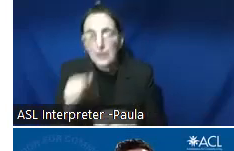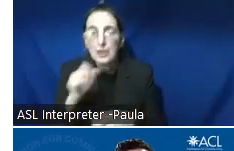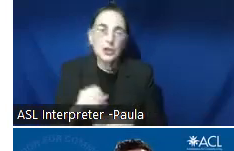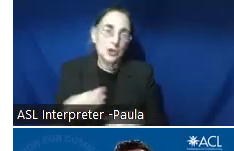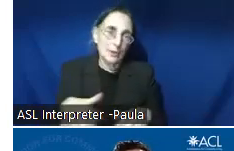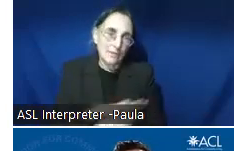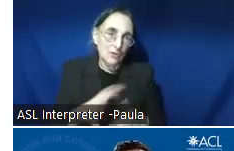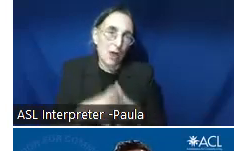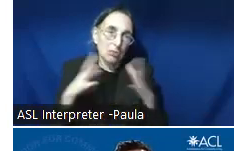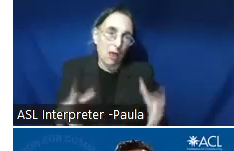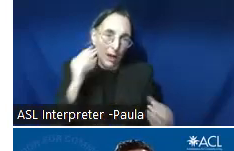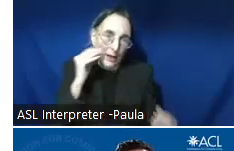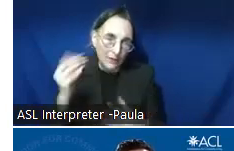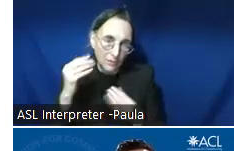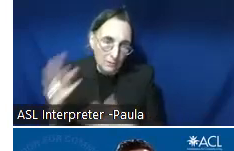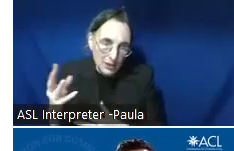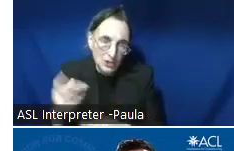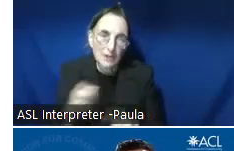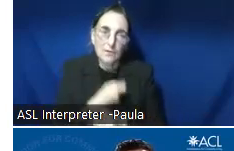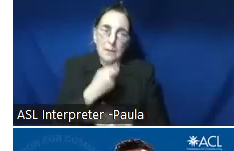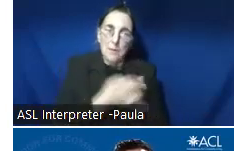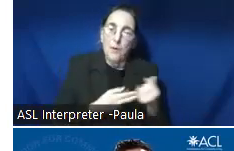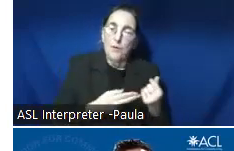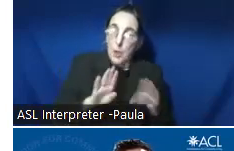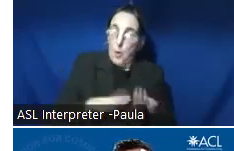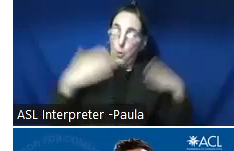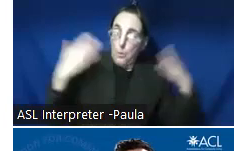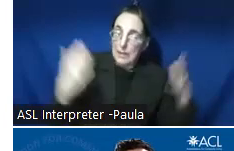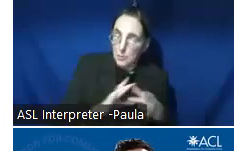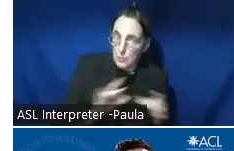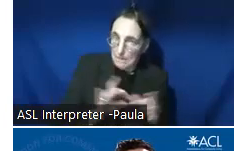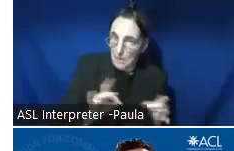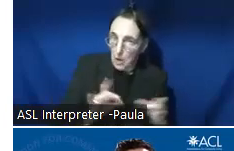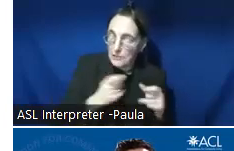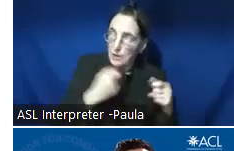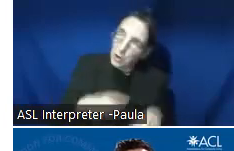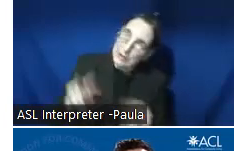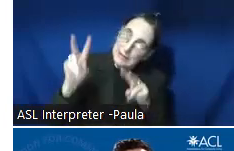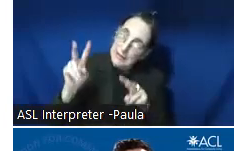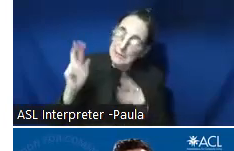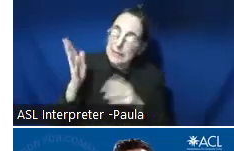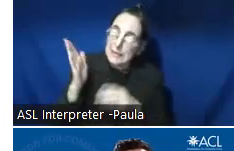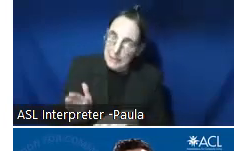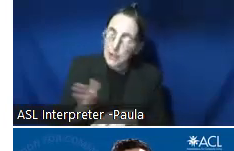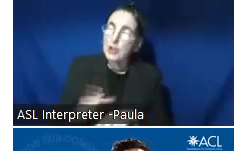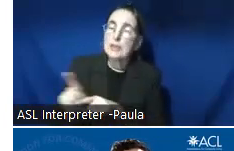both the opening remarks from our esteemed speakers and also through walking